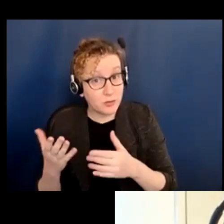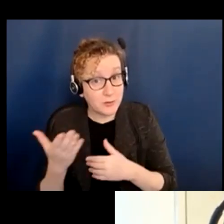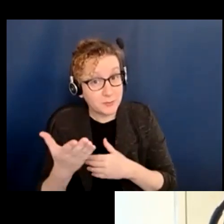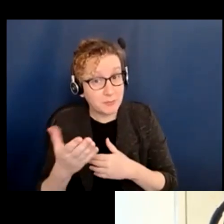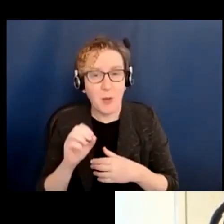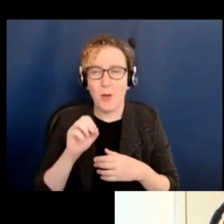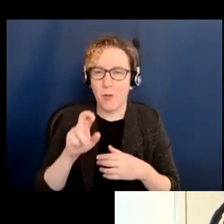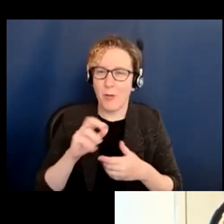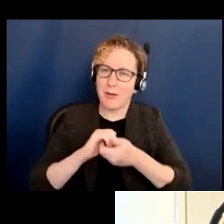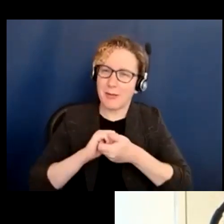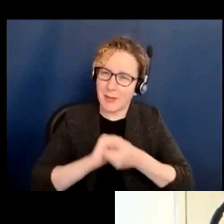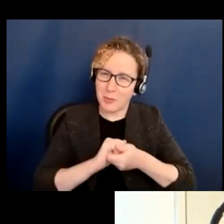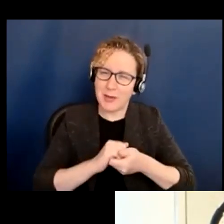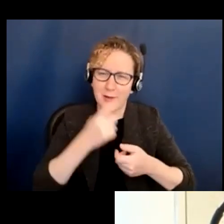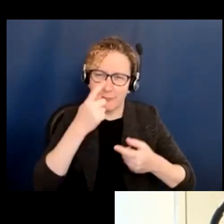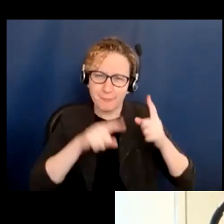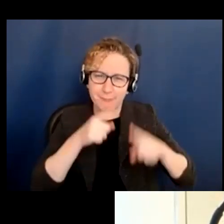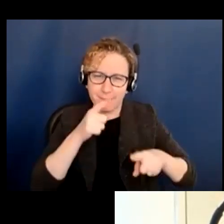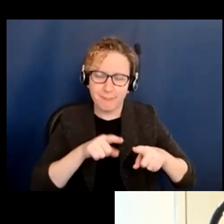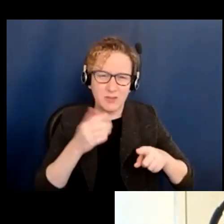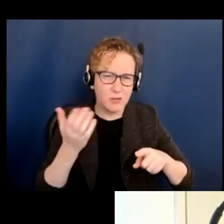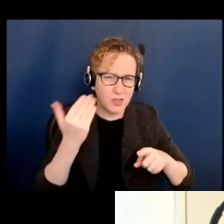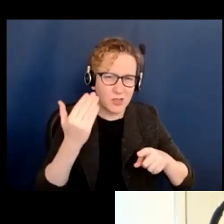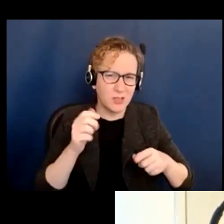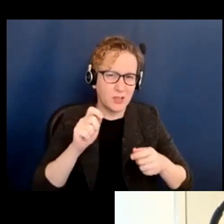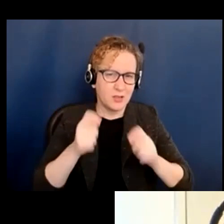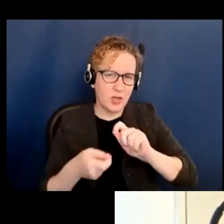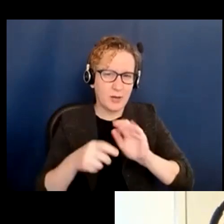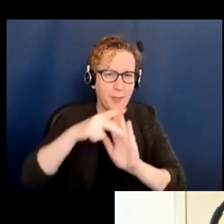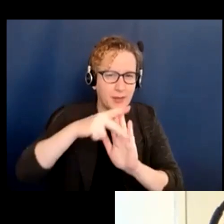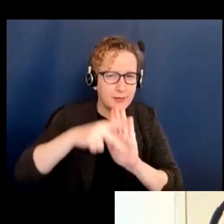working with someone to get a policy change like a one and a half time on an exam.